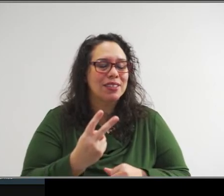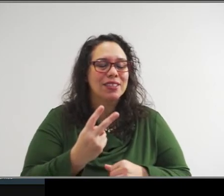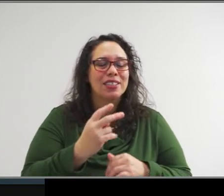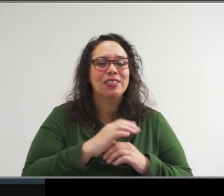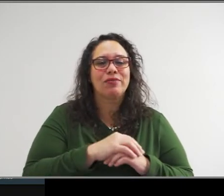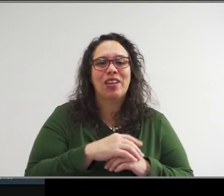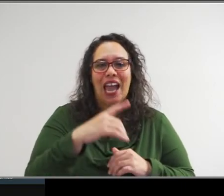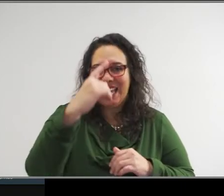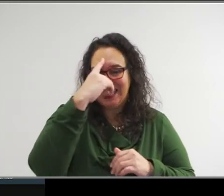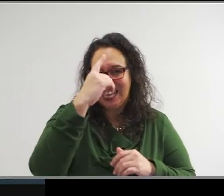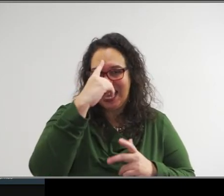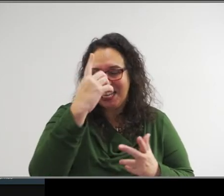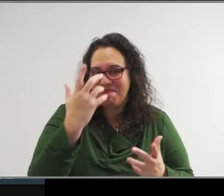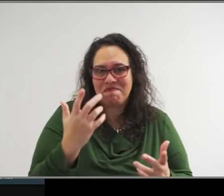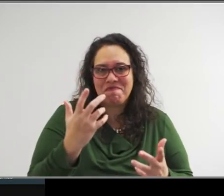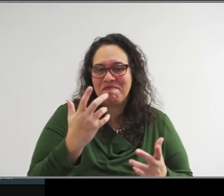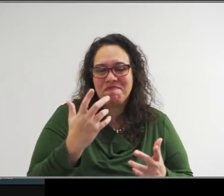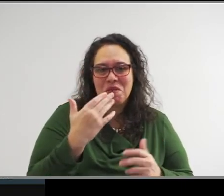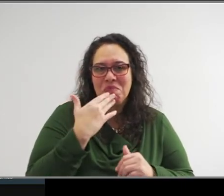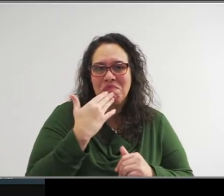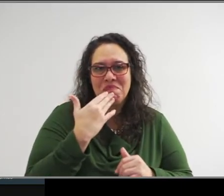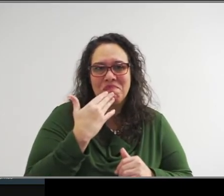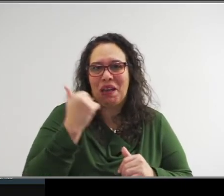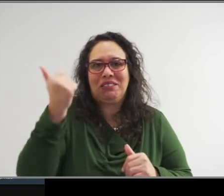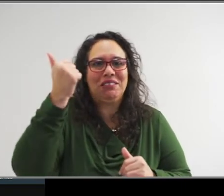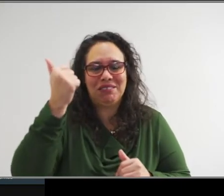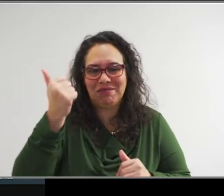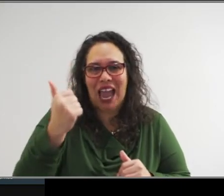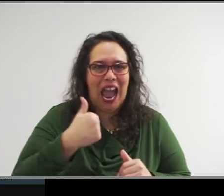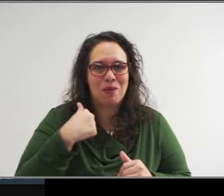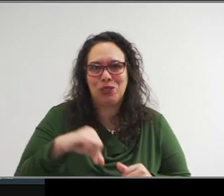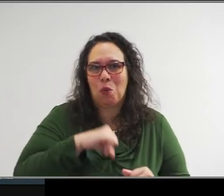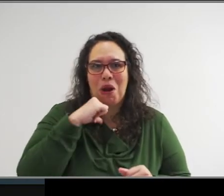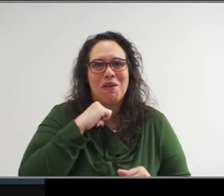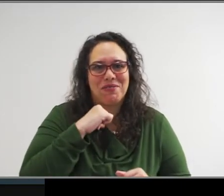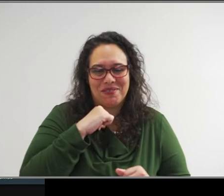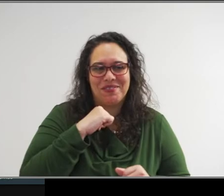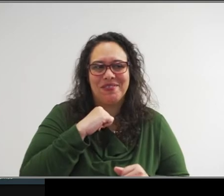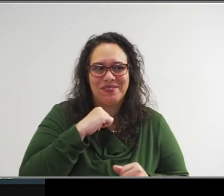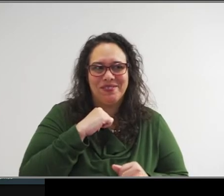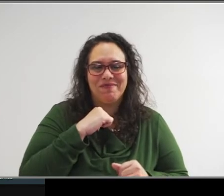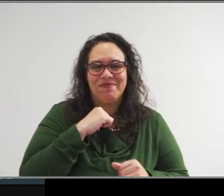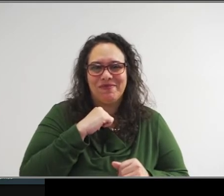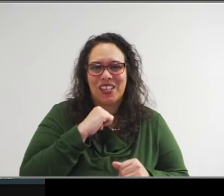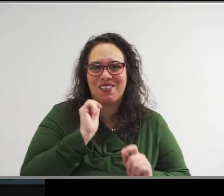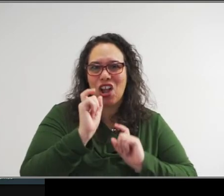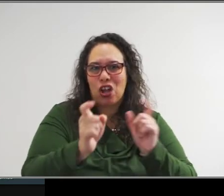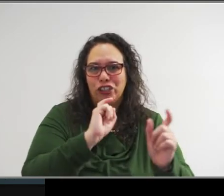I think could not have been highlighted better. And I was so proud of the contributions